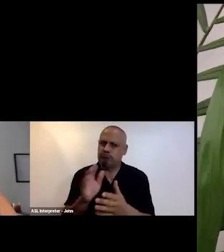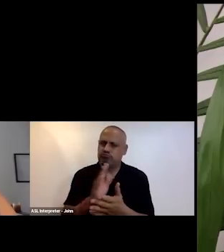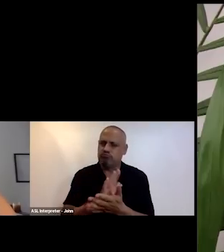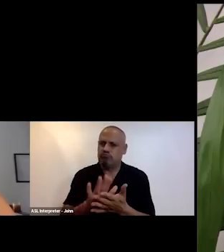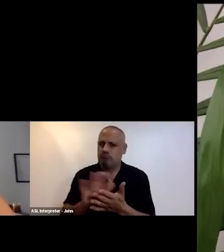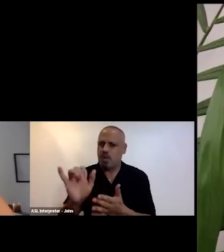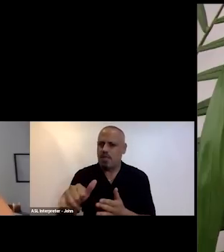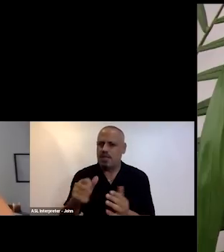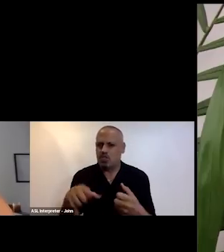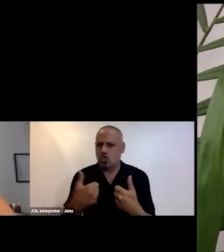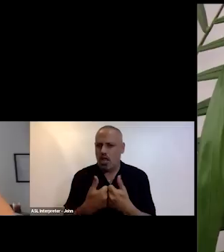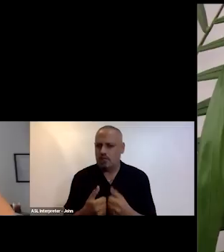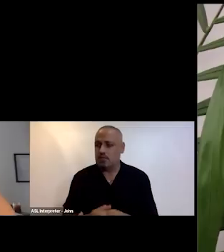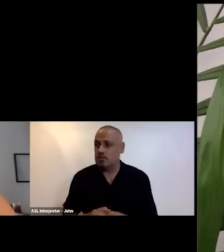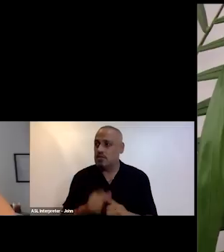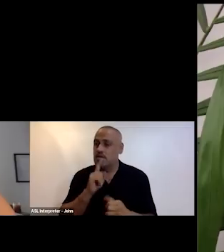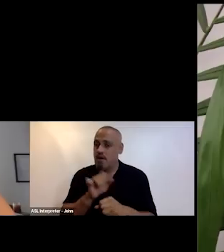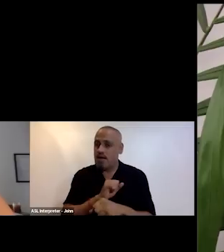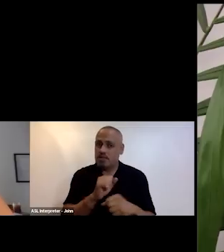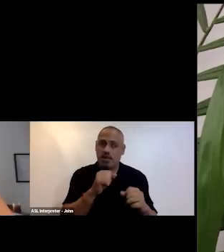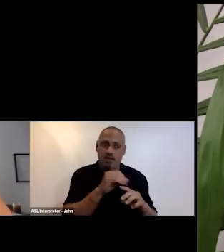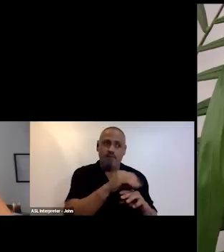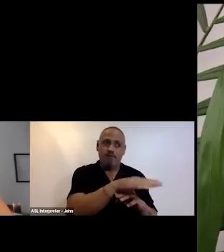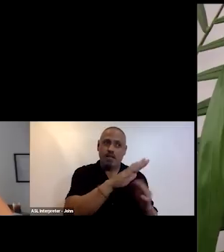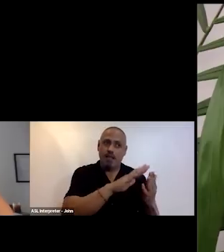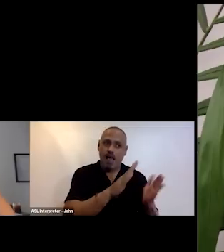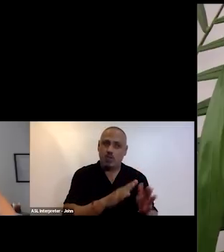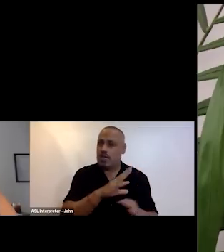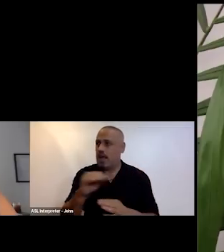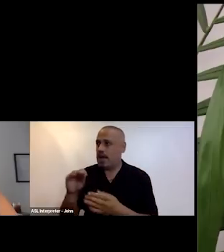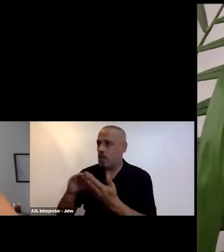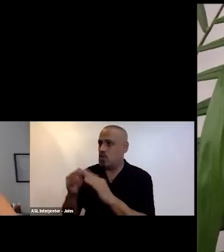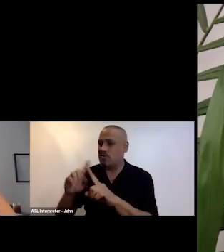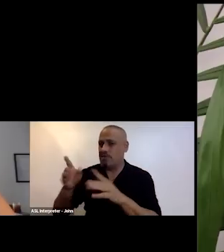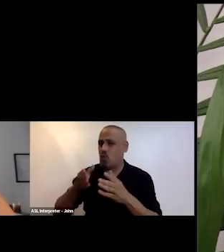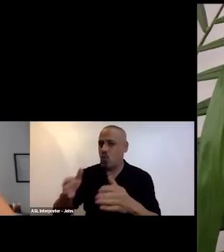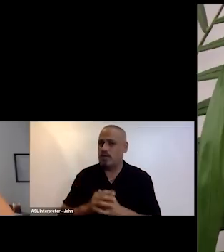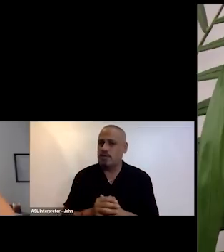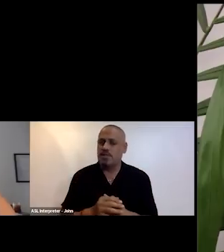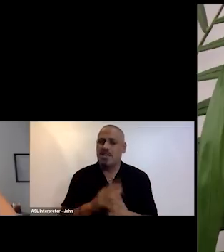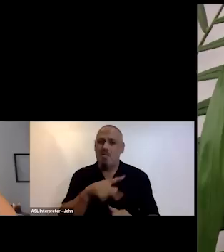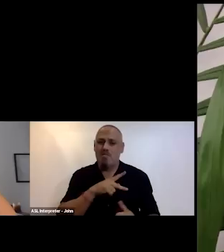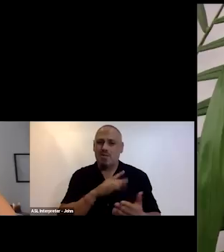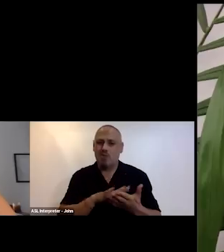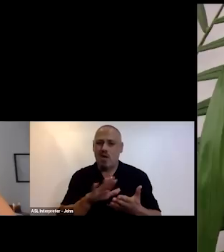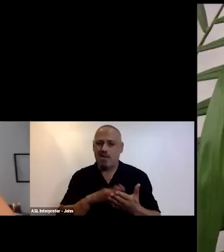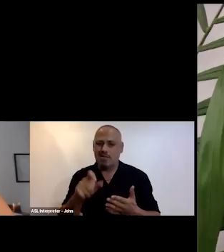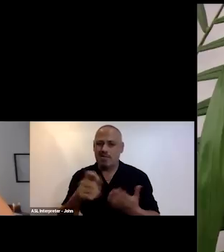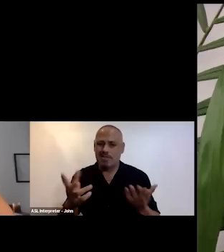and obviously impacts their housing and the community in a lot of different ways. Similarly, personal hygiene needs might be an issue as well,